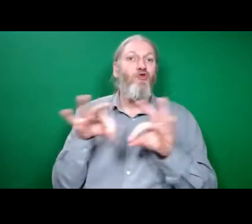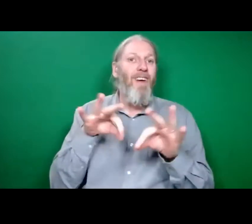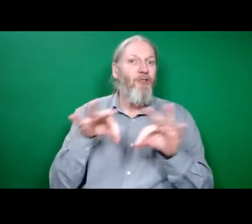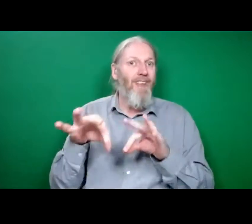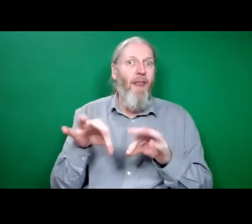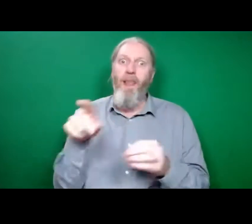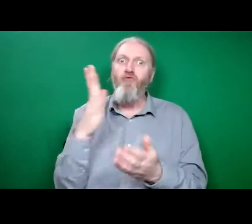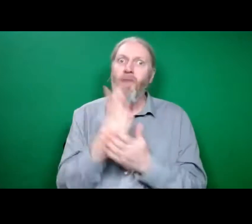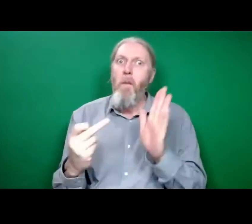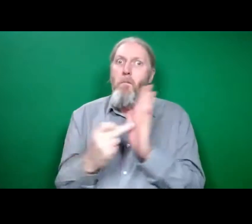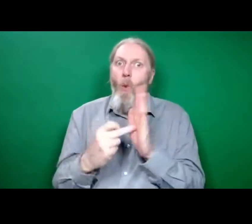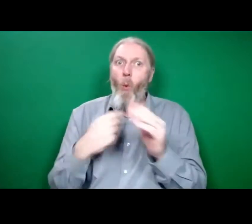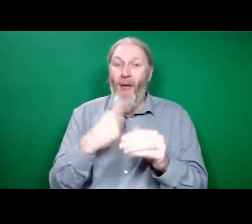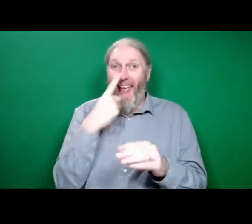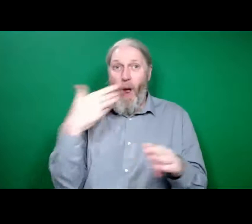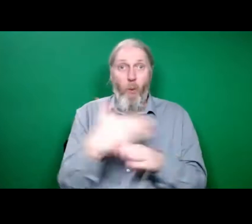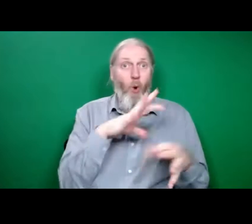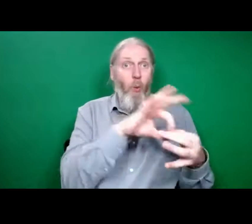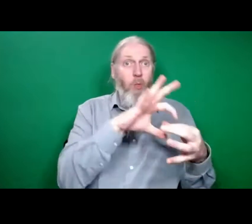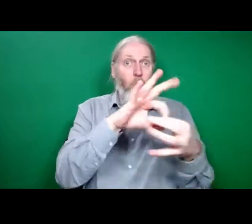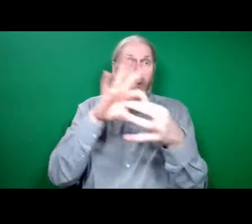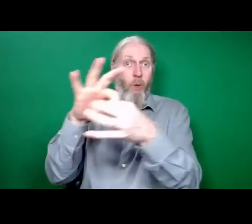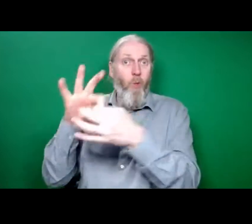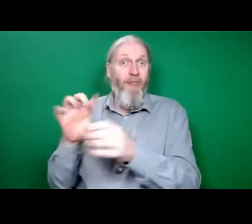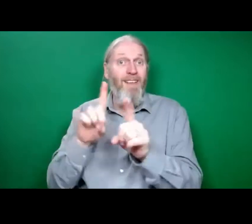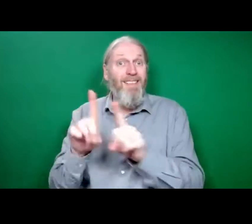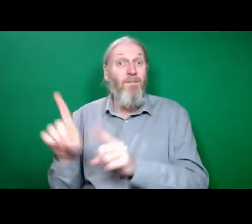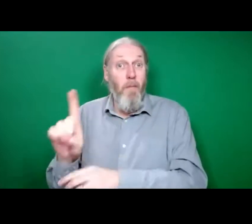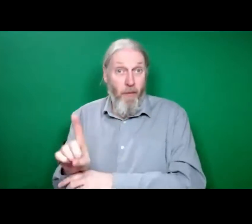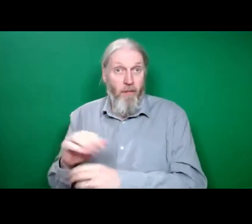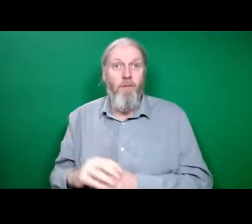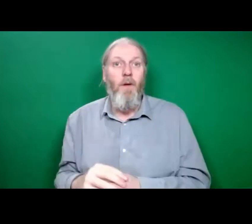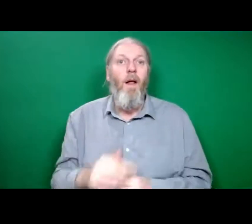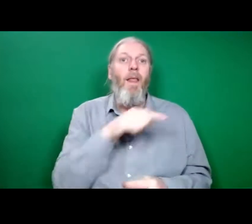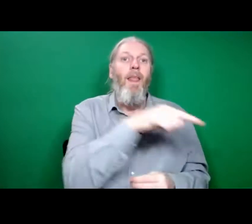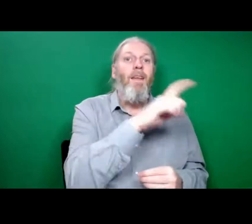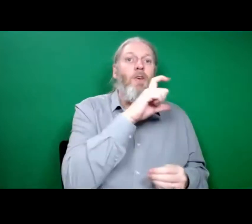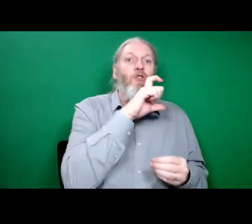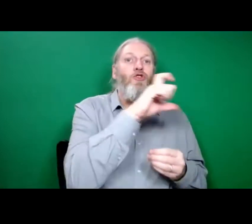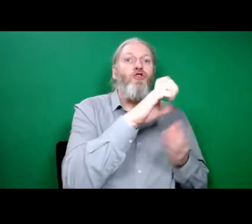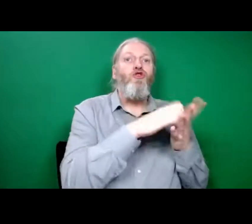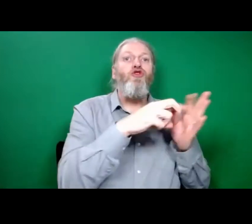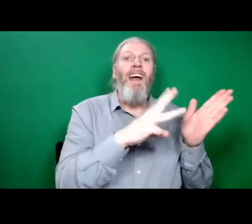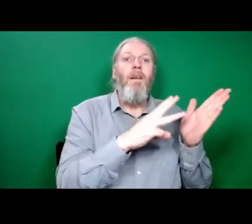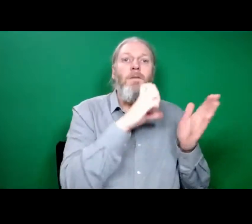really amazing to see culture and place making and creativity-led place making in that mix, that really